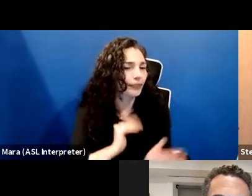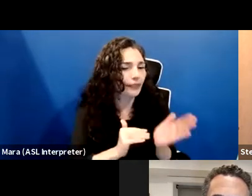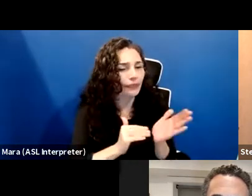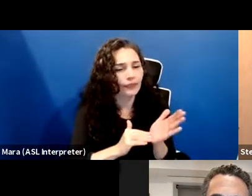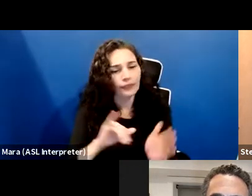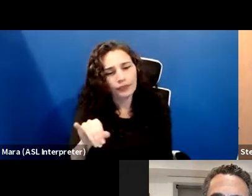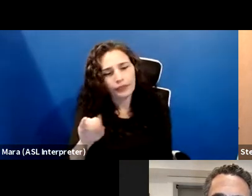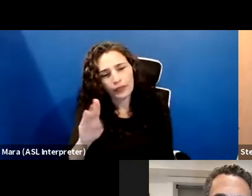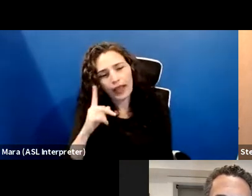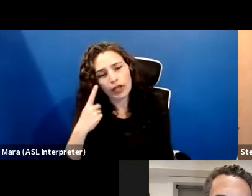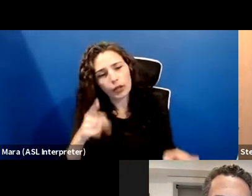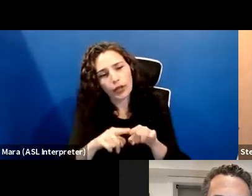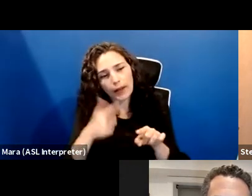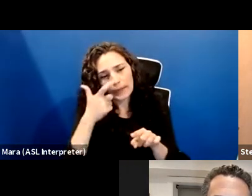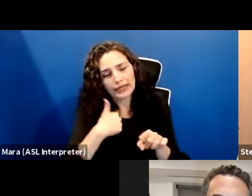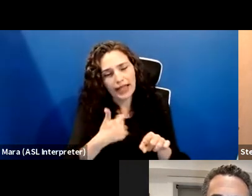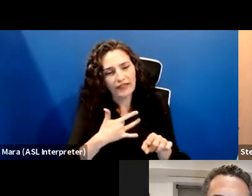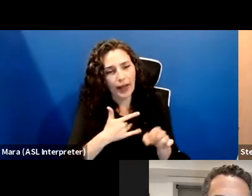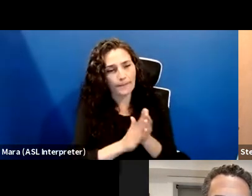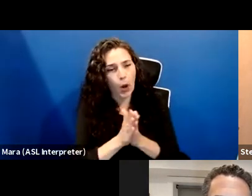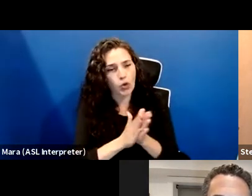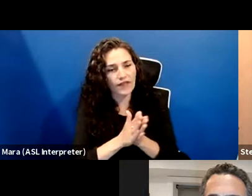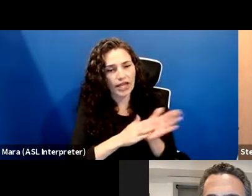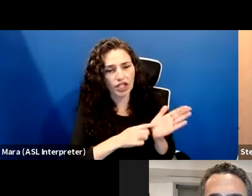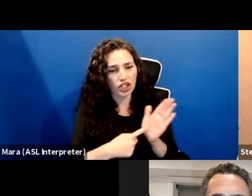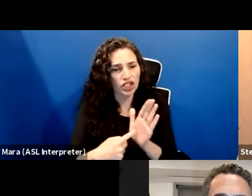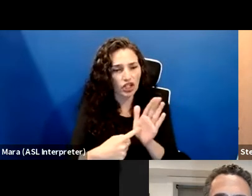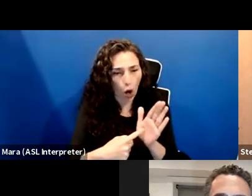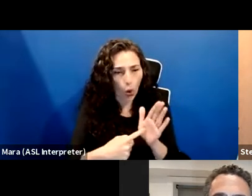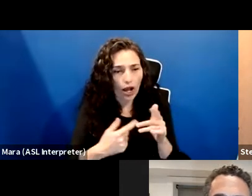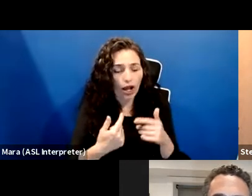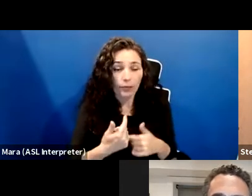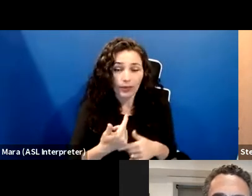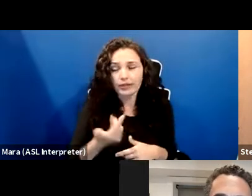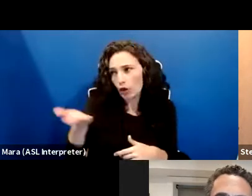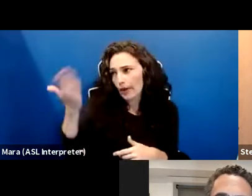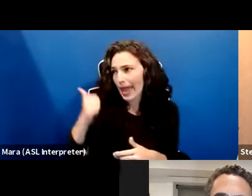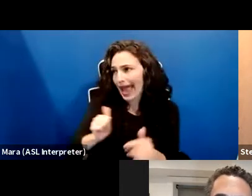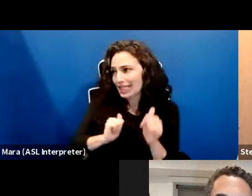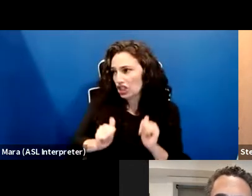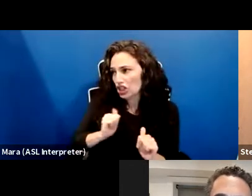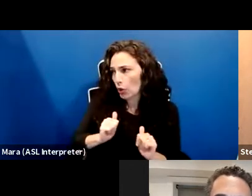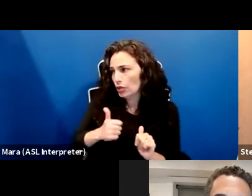I was motivated to show was, you know, there've been a lot of shows that have, we've seen brain surgery before,